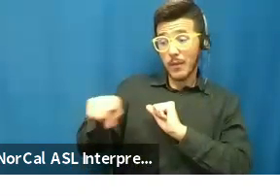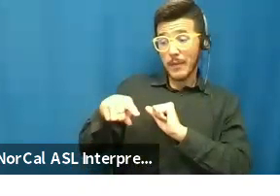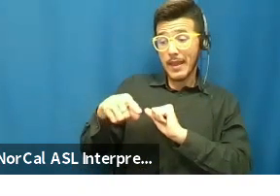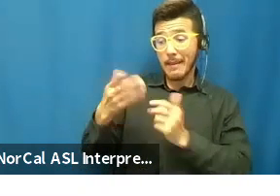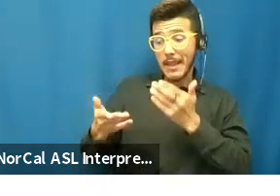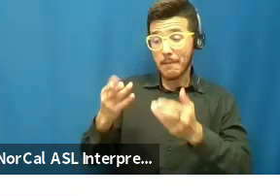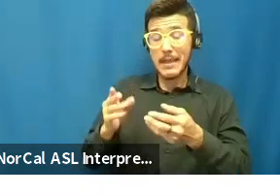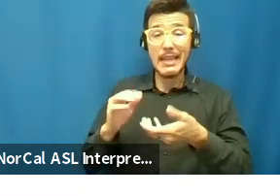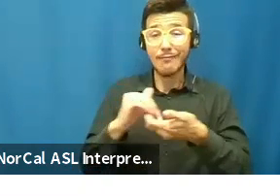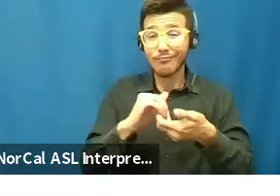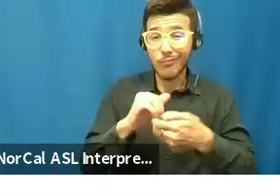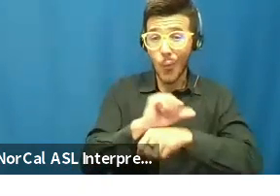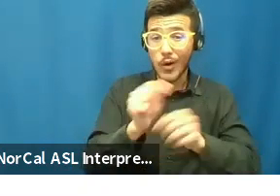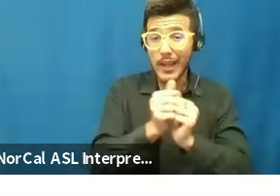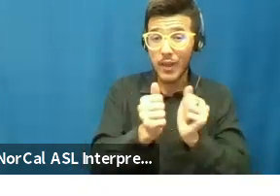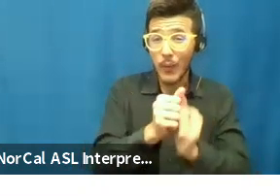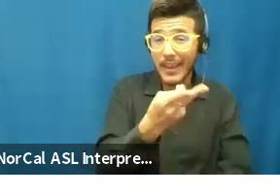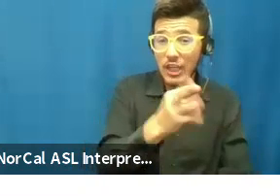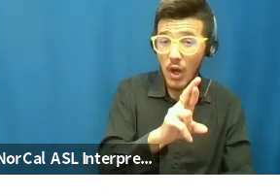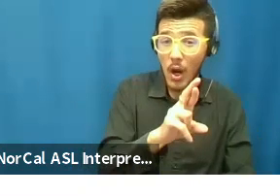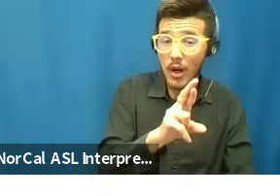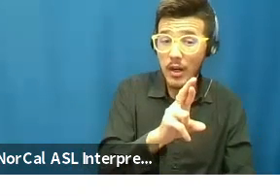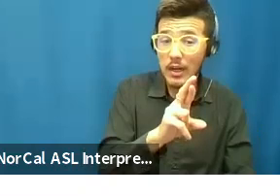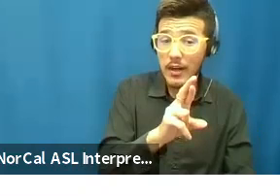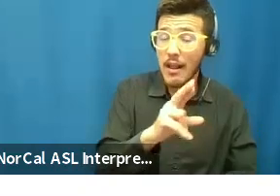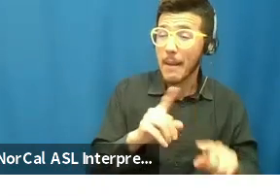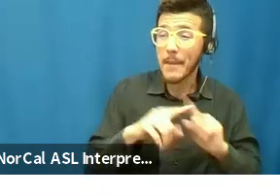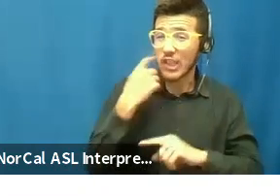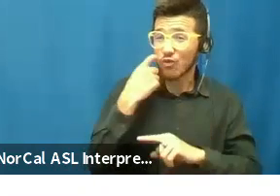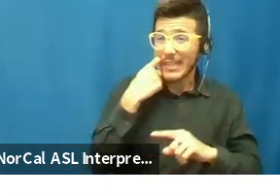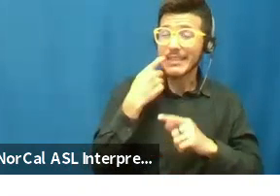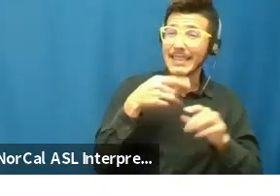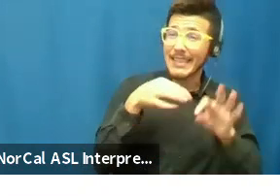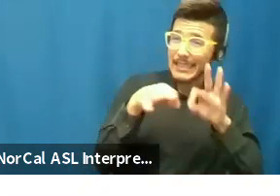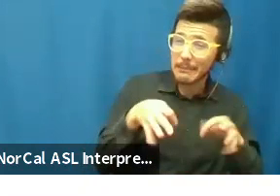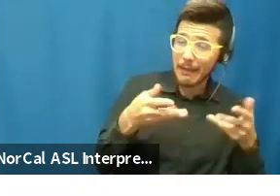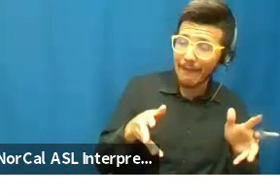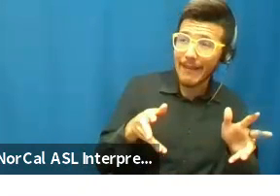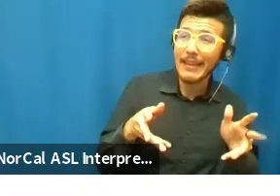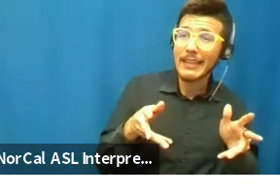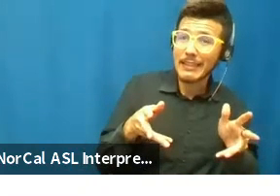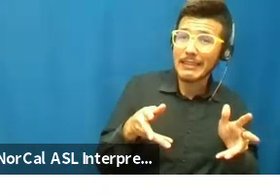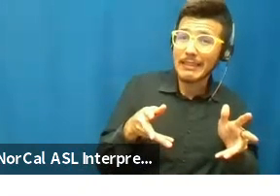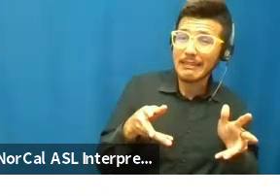but they were, as I described, drinking from the firehose of just focusing on